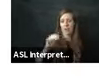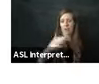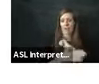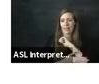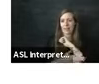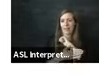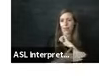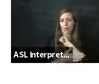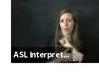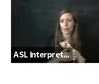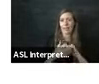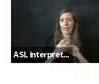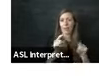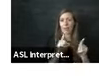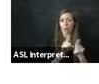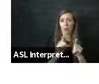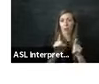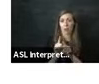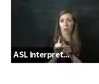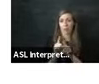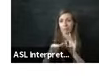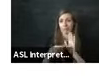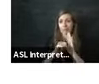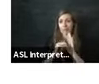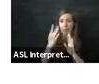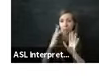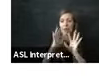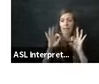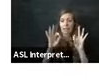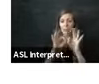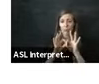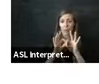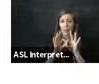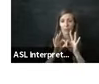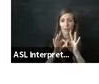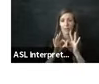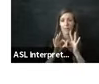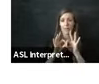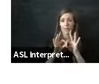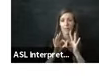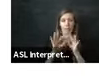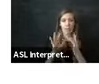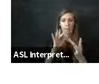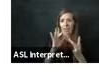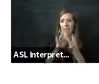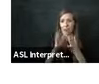and also highlights why it's important that the outreach strategy for vaccine